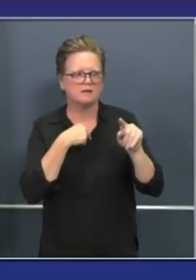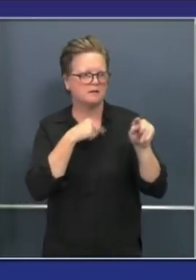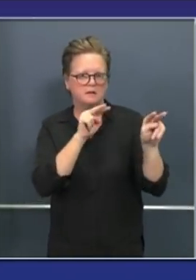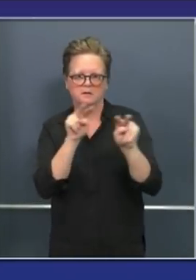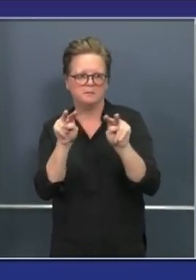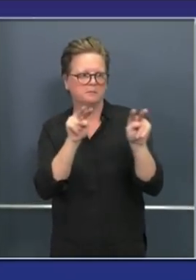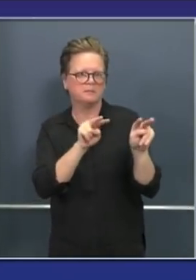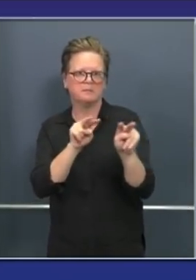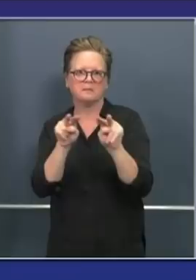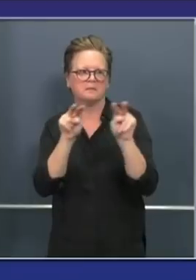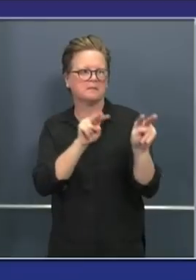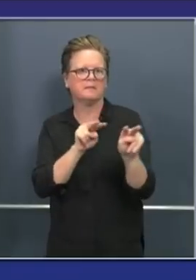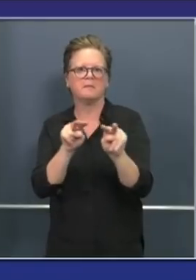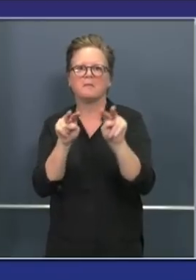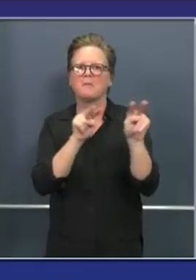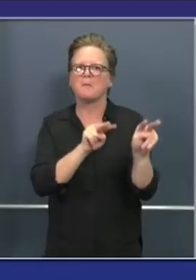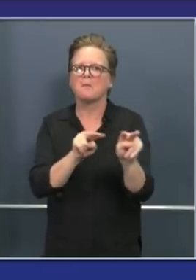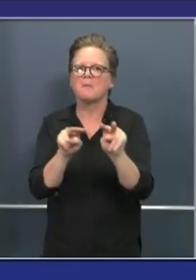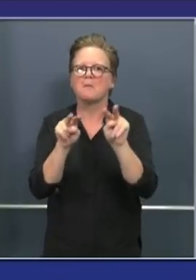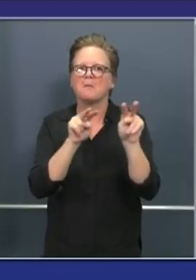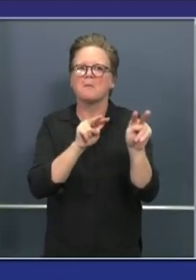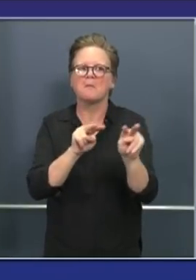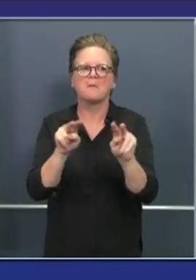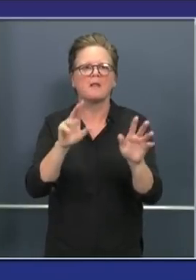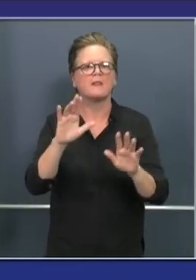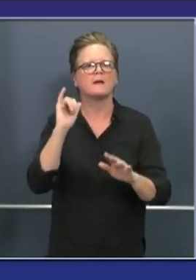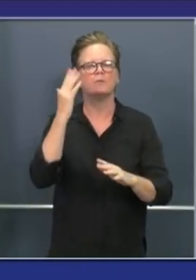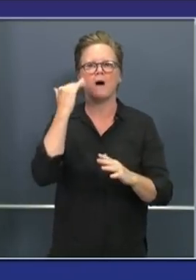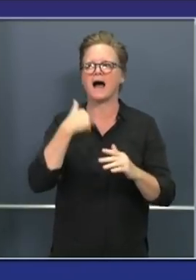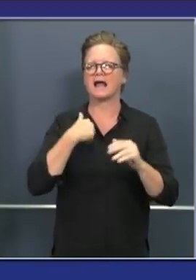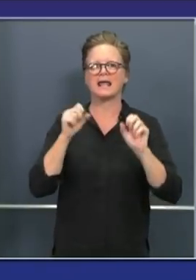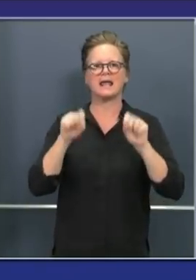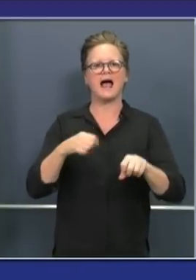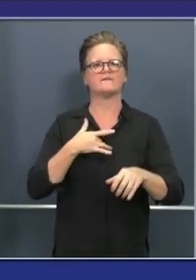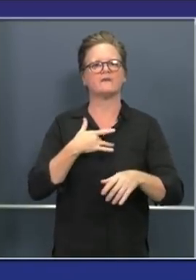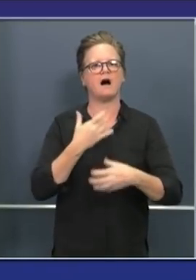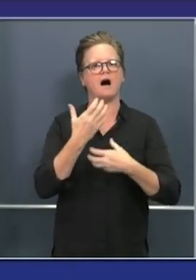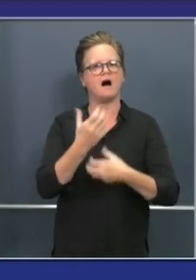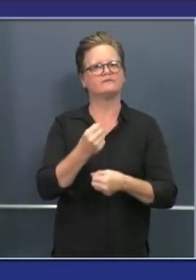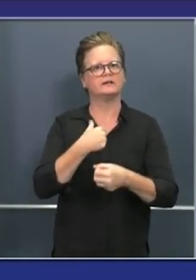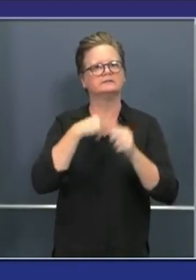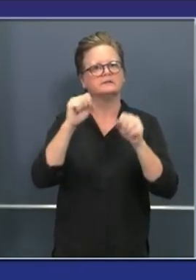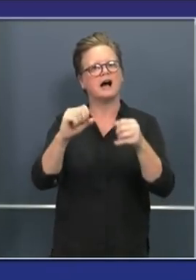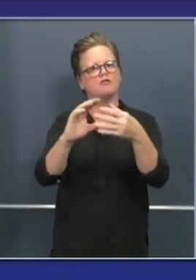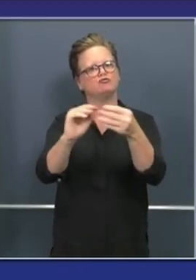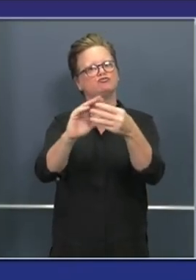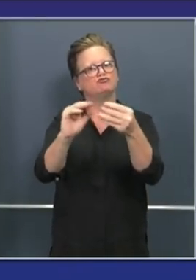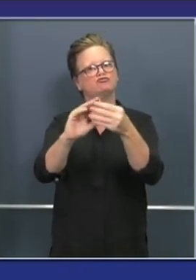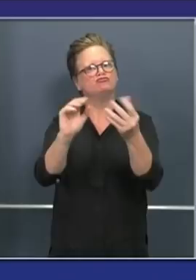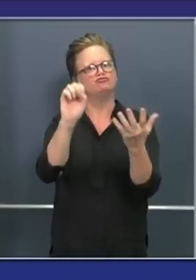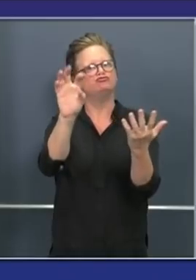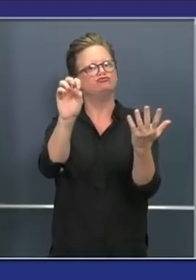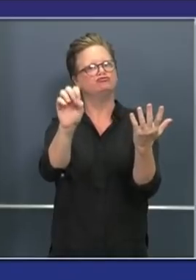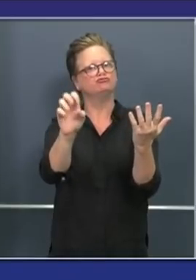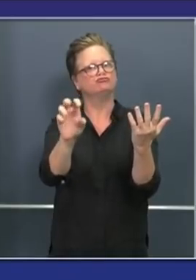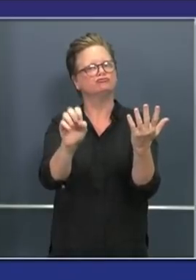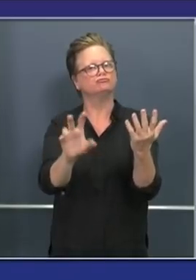WHAT'S OUR ICU CAPACITY? I WANT TO MAKE SURE THAT YOU HAVE THE BENEFIT OF THAT INFORMATION THAT IS SHARED WITH ME ON A DAILY BASIS.